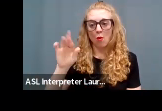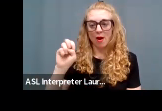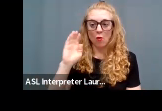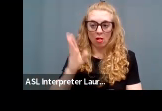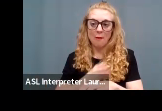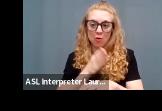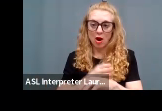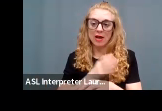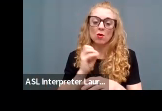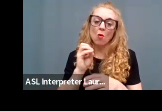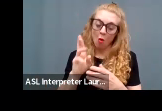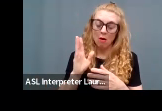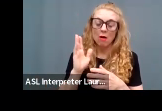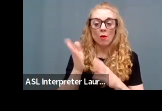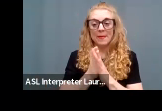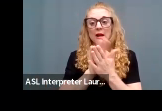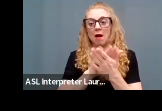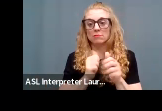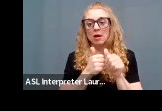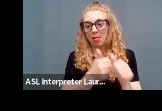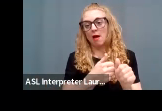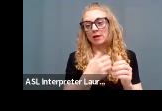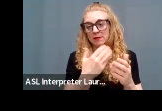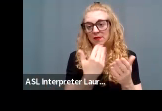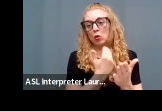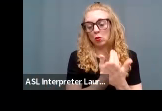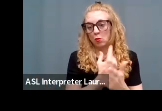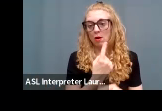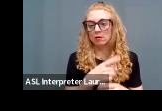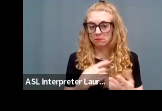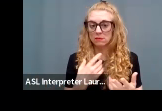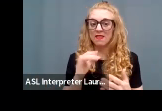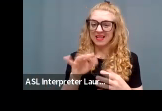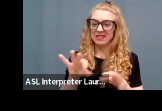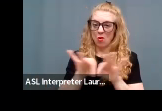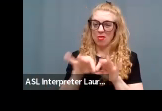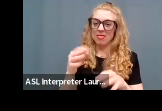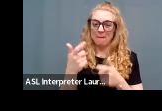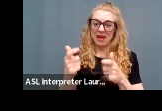be moderate compliant and this is really important so the big four uh in this space being Apple